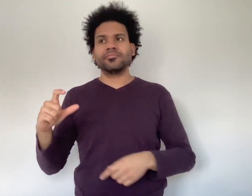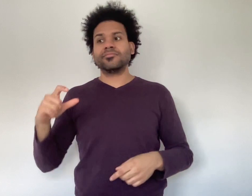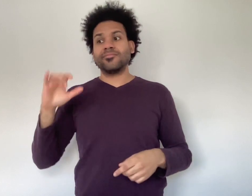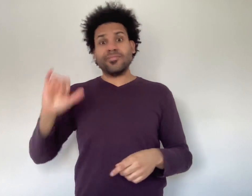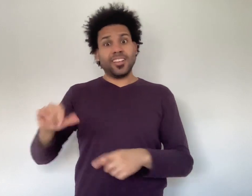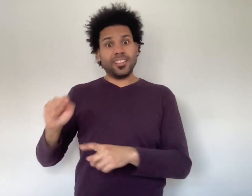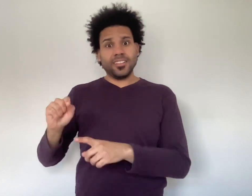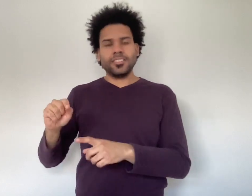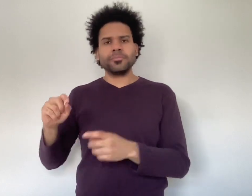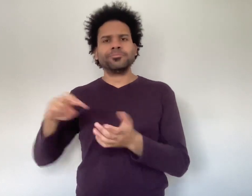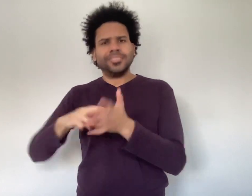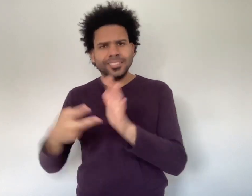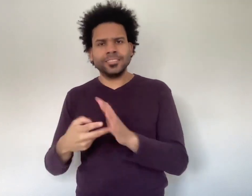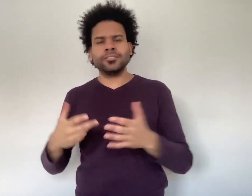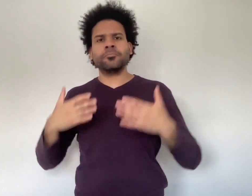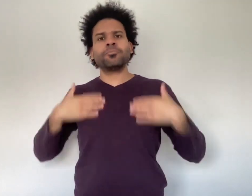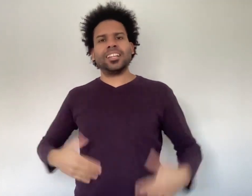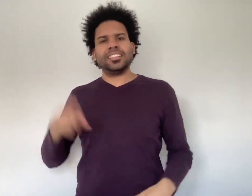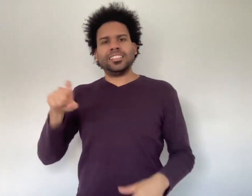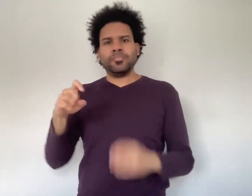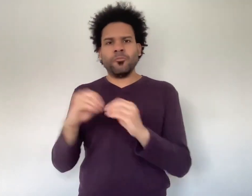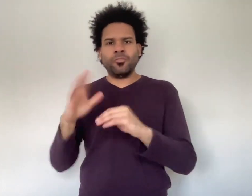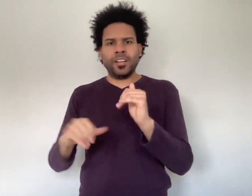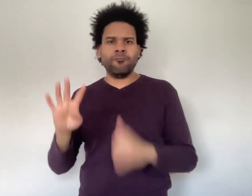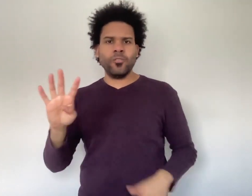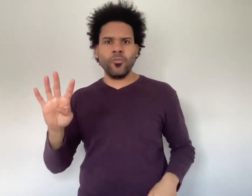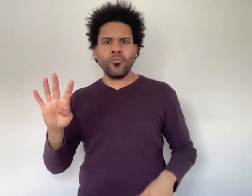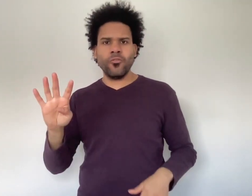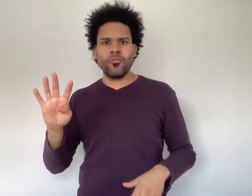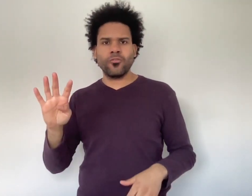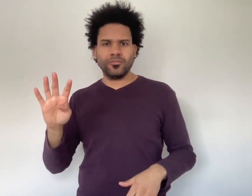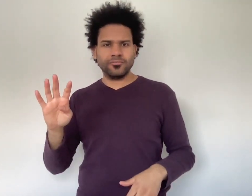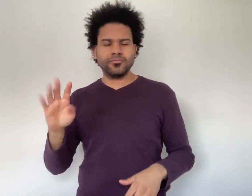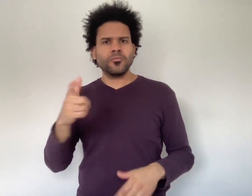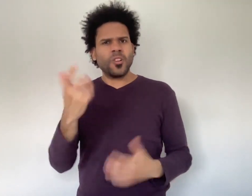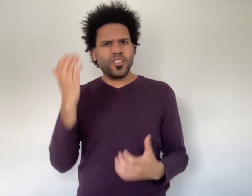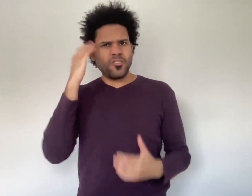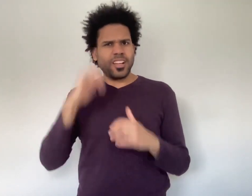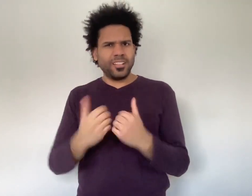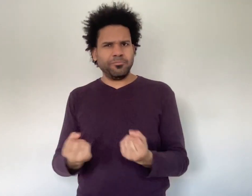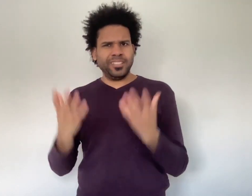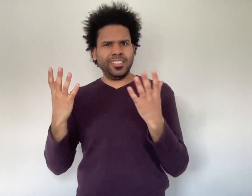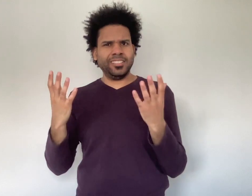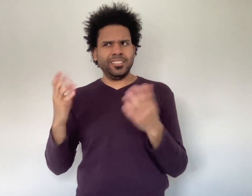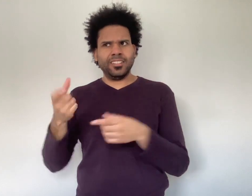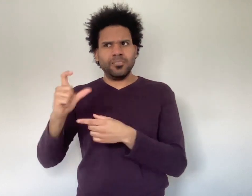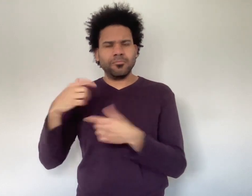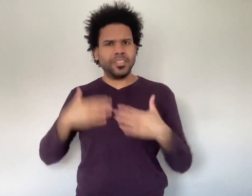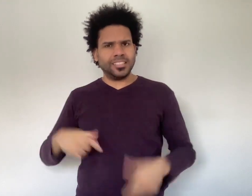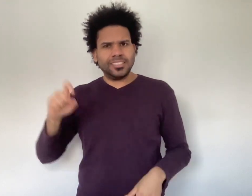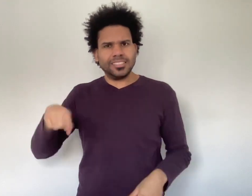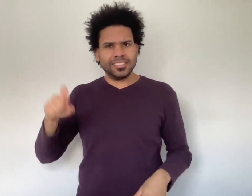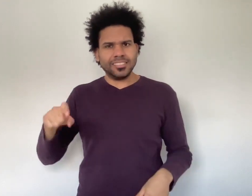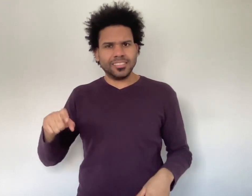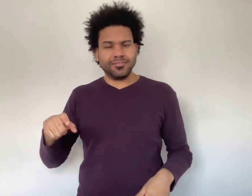which means the body needs more than the 4 key elements. You may want to know how many elements the human body needs.